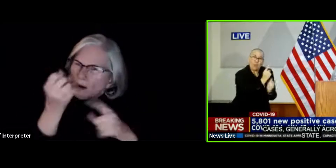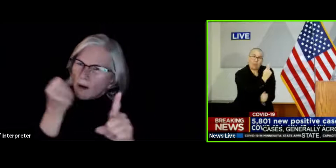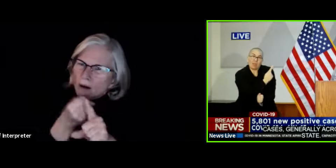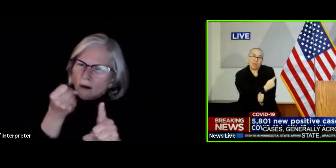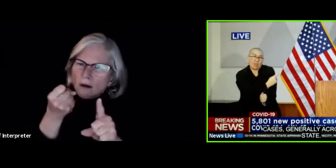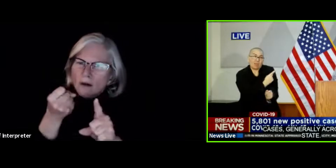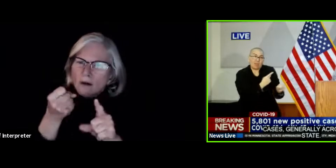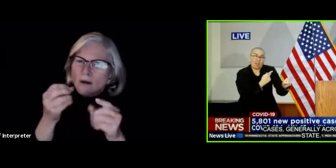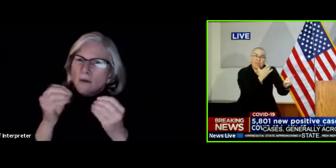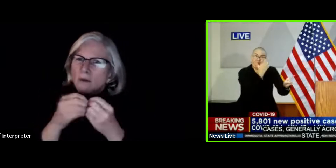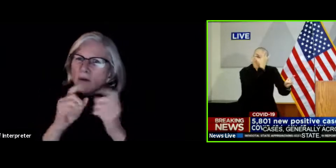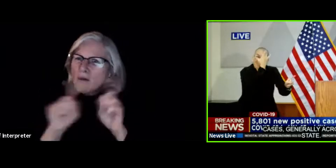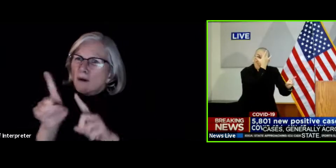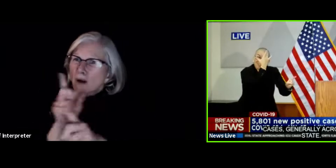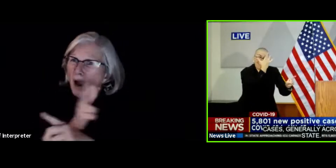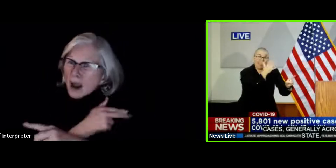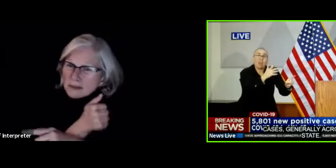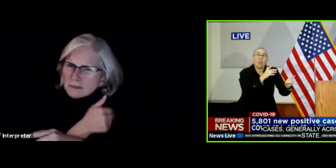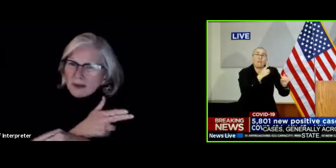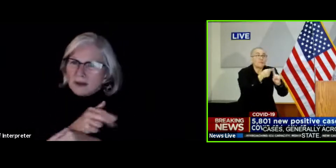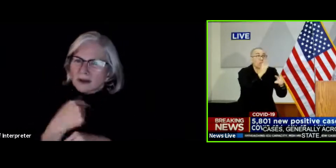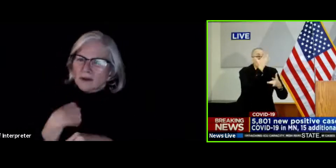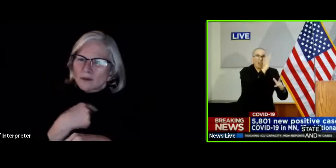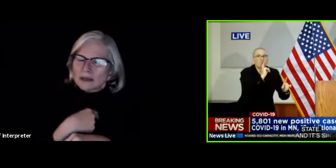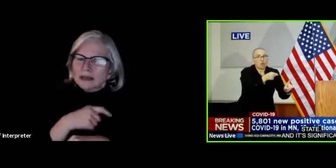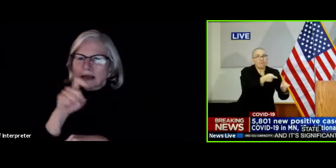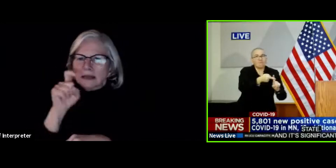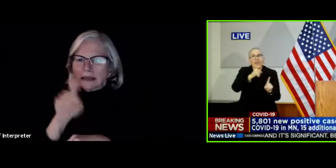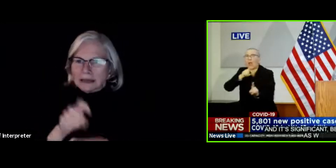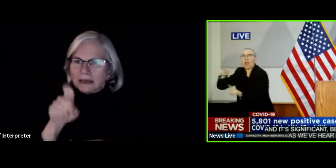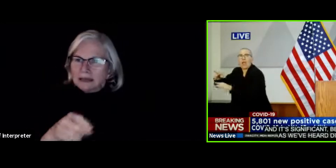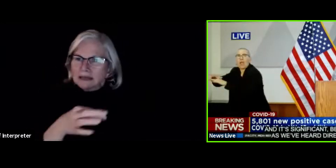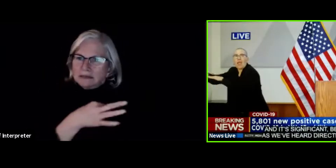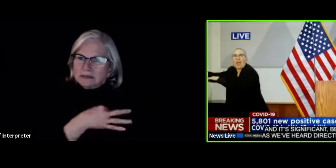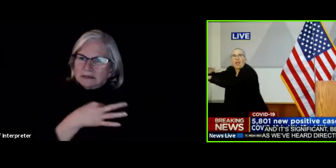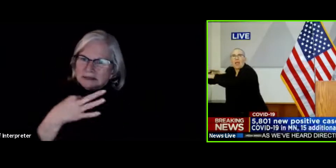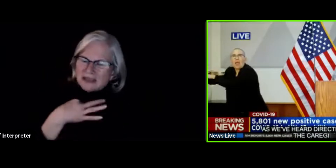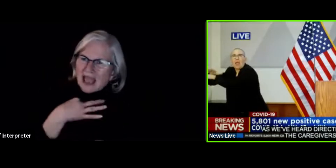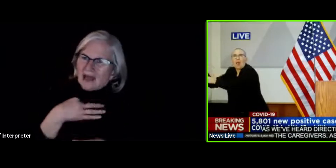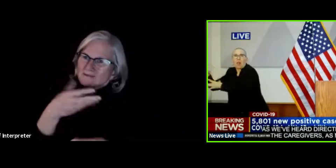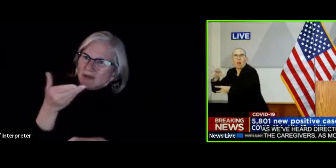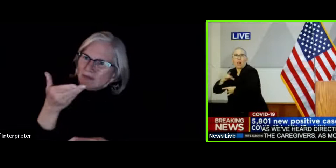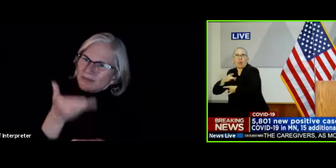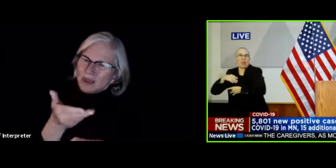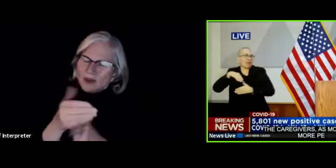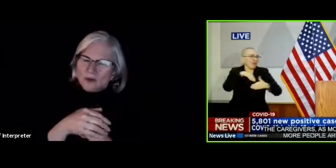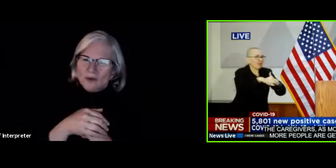THERE TO CARE FOR THEM AND THOSE HEALTH CARE FACILITIES ARE STRUGGLING TO MAINTAIN ADEQUATE STAFFING LEVELS BECAUSE